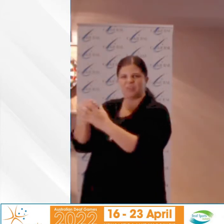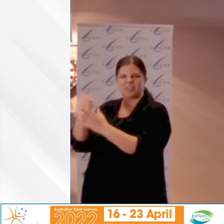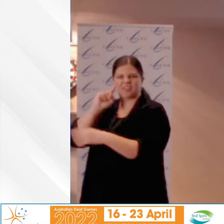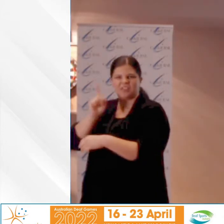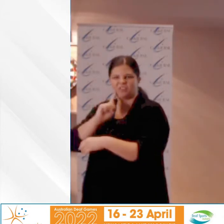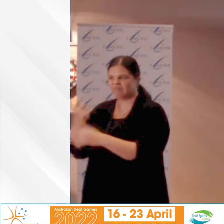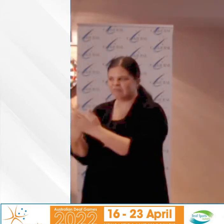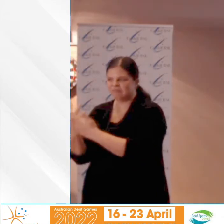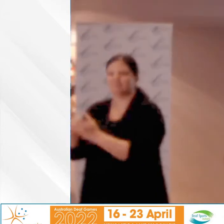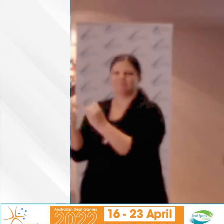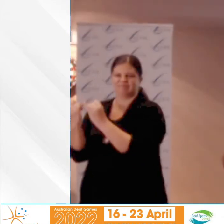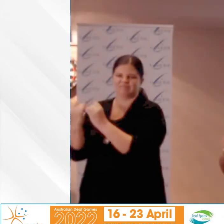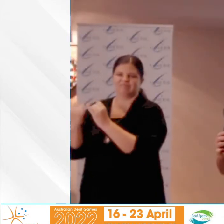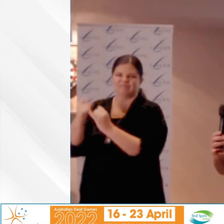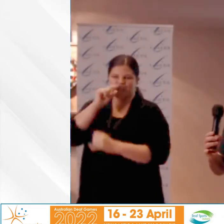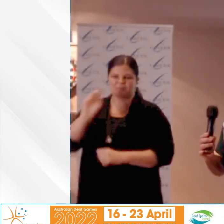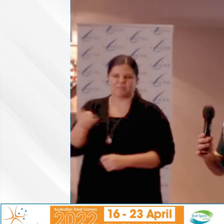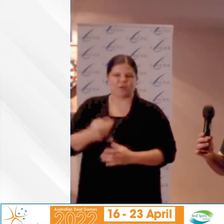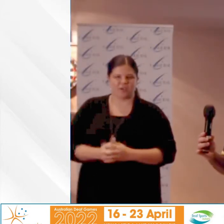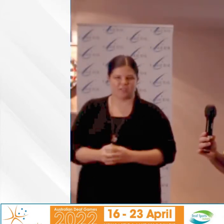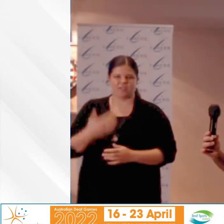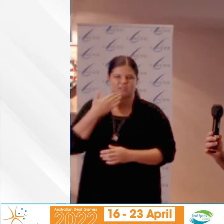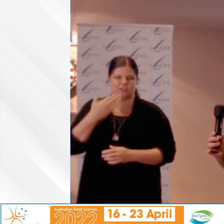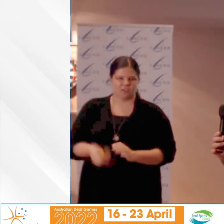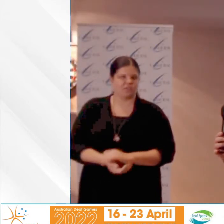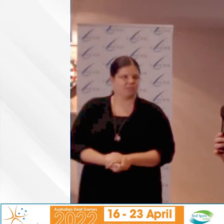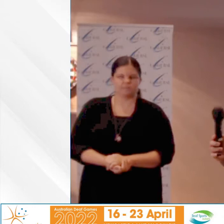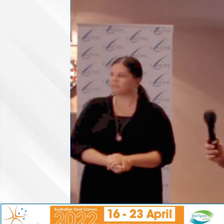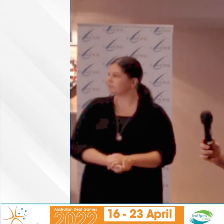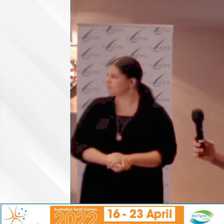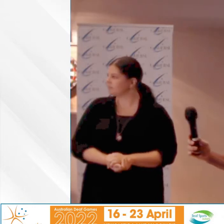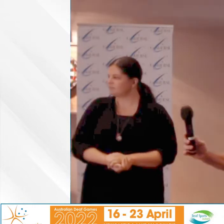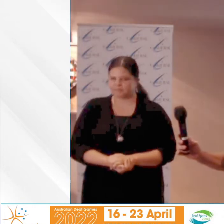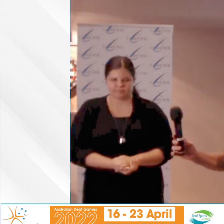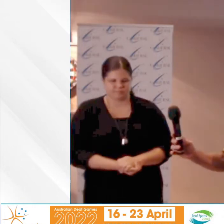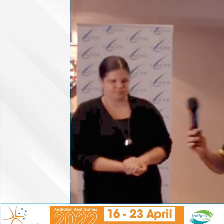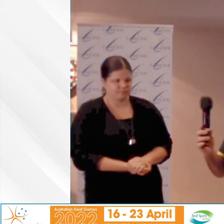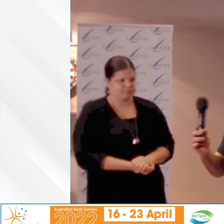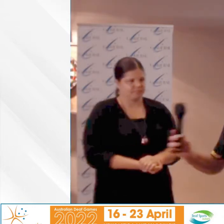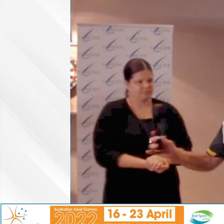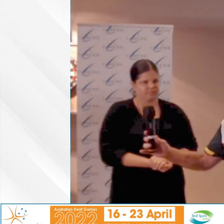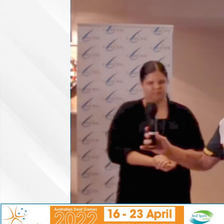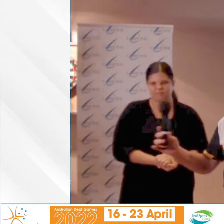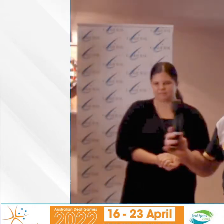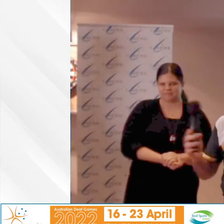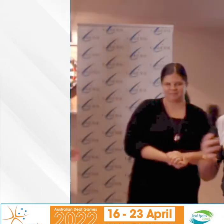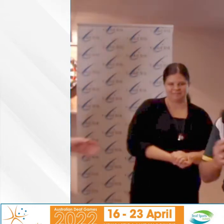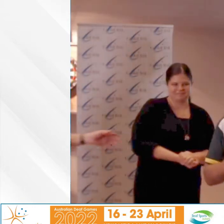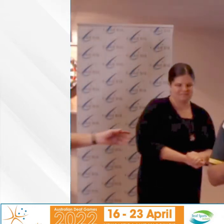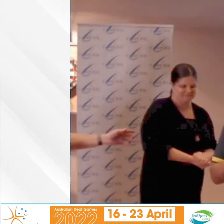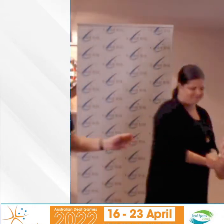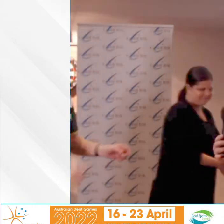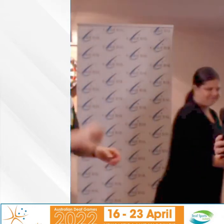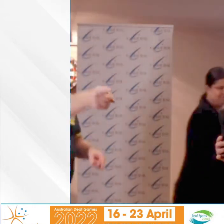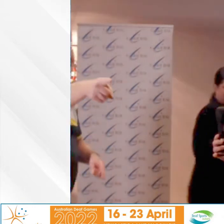thank you